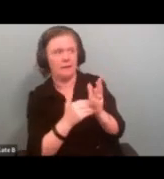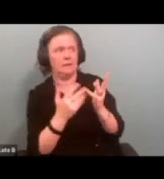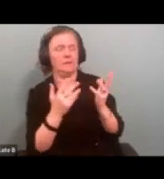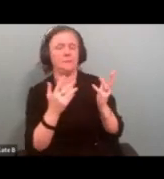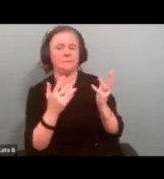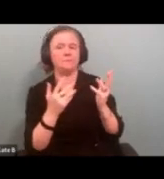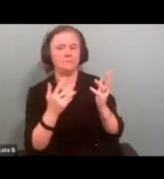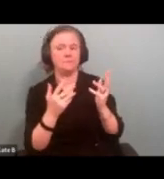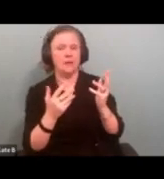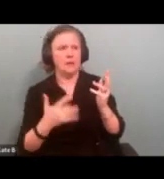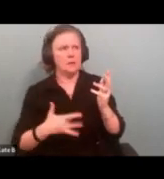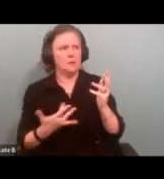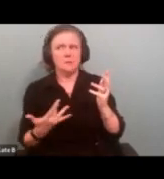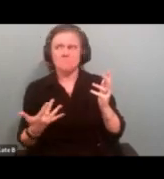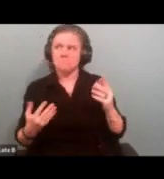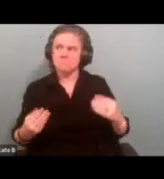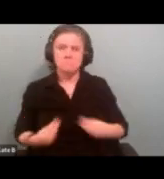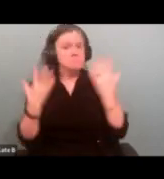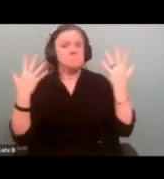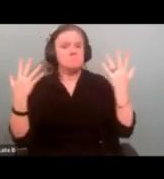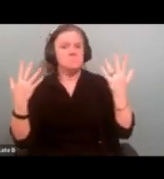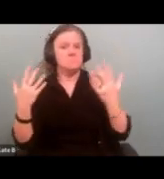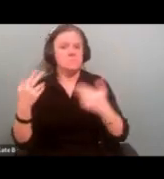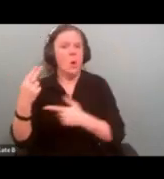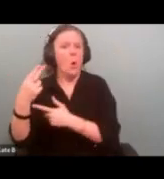renewed sense of hope that there's this awareness of their